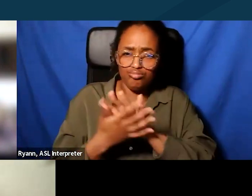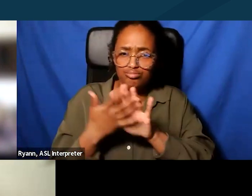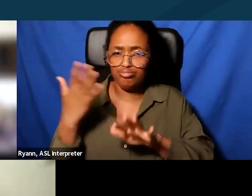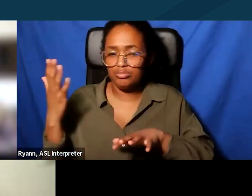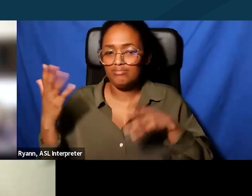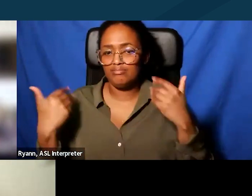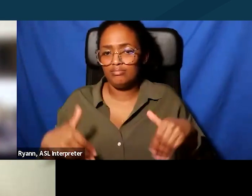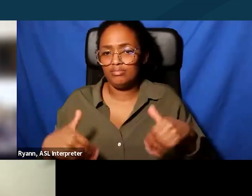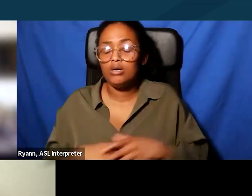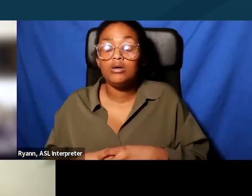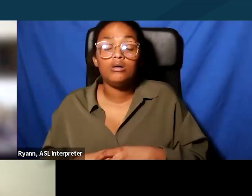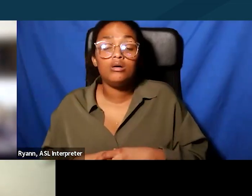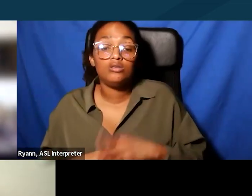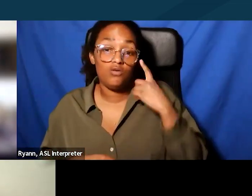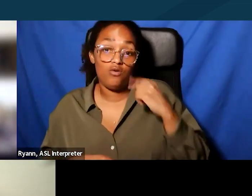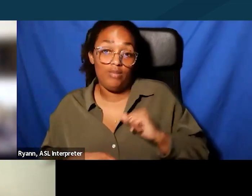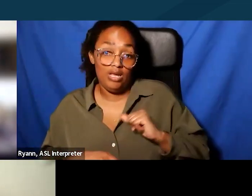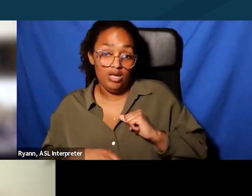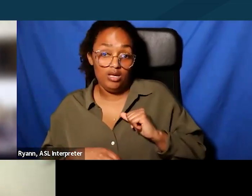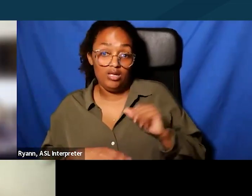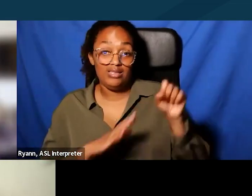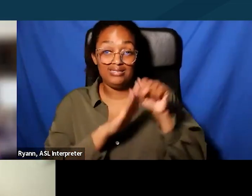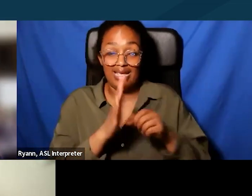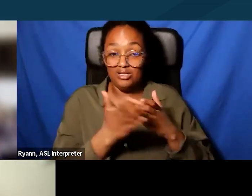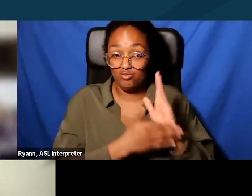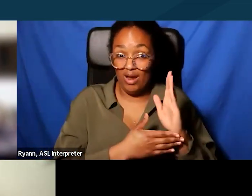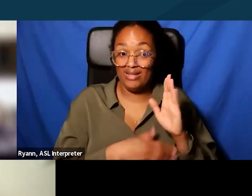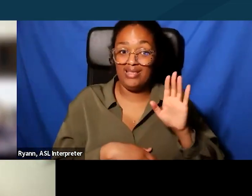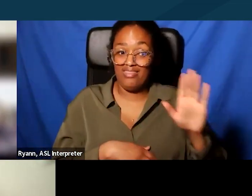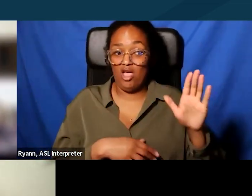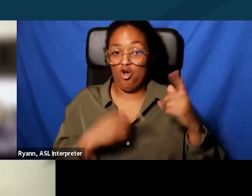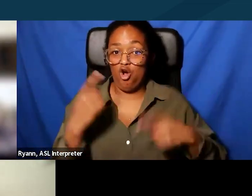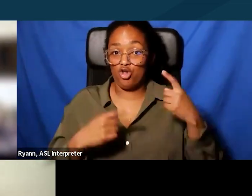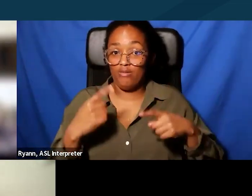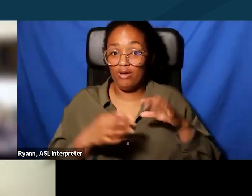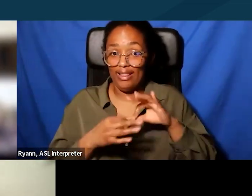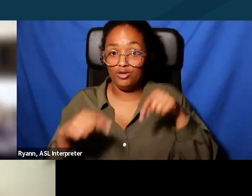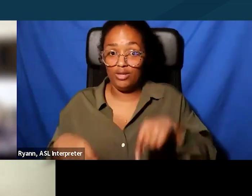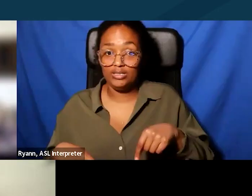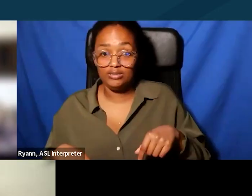So, to me, the whole states' rights arguments around this besides the 504 is really kind of